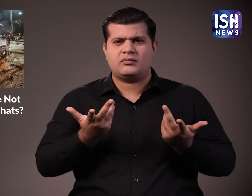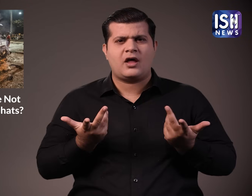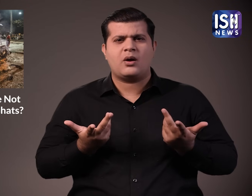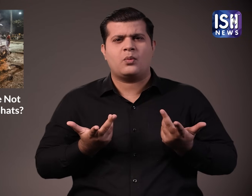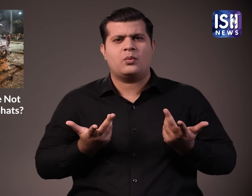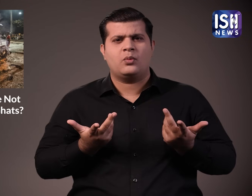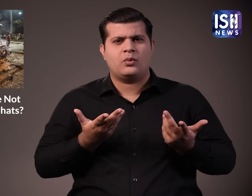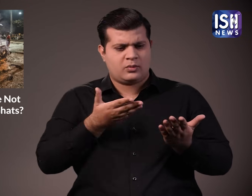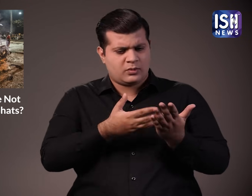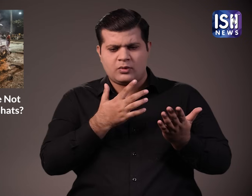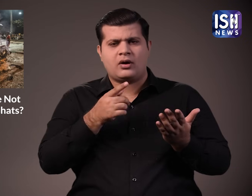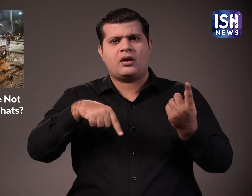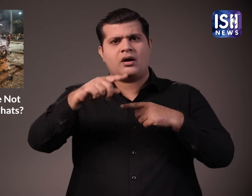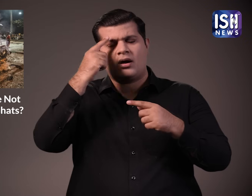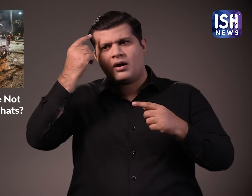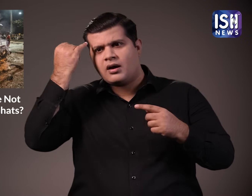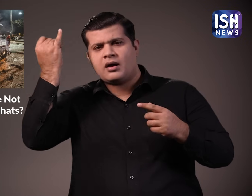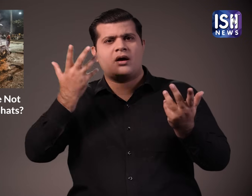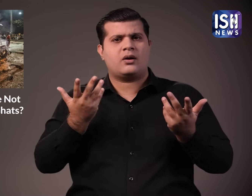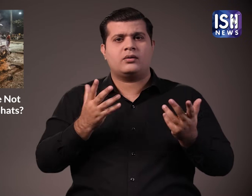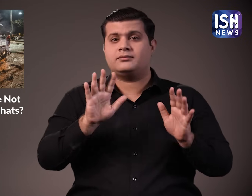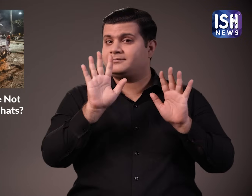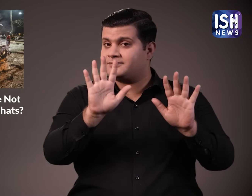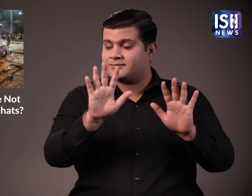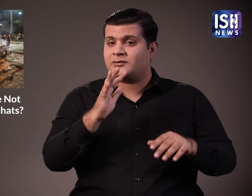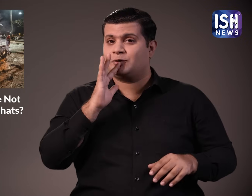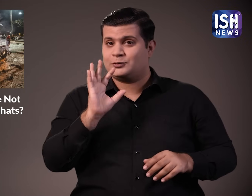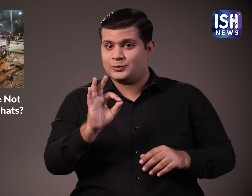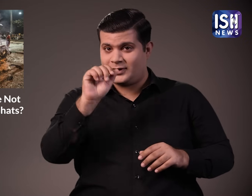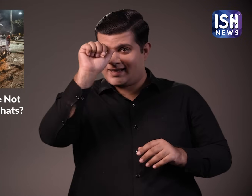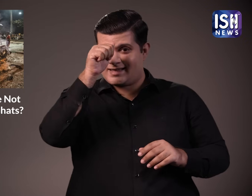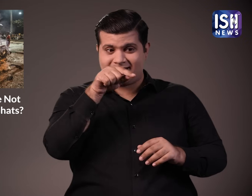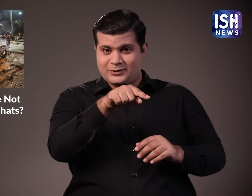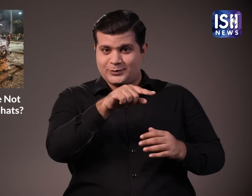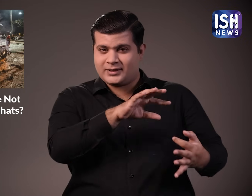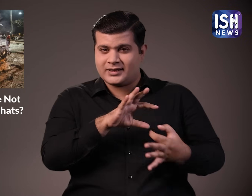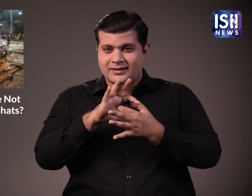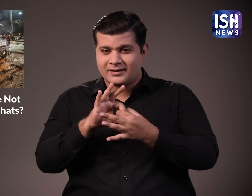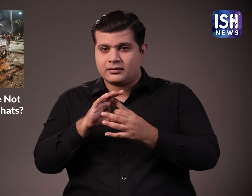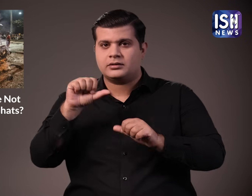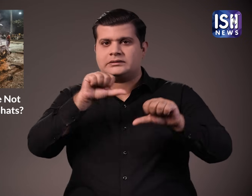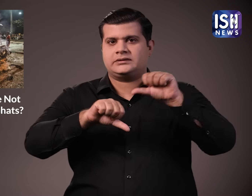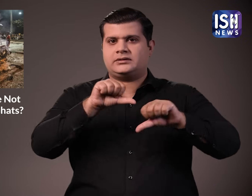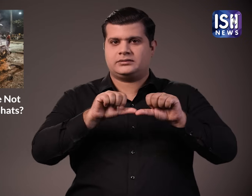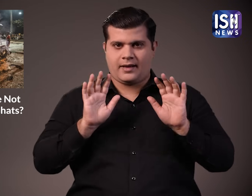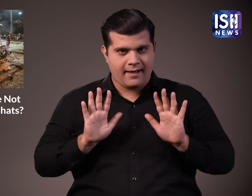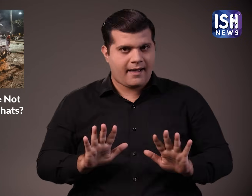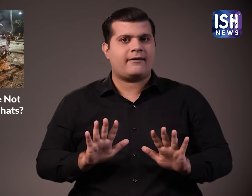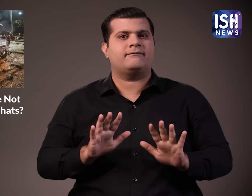If there is nothing in the scriptures, where did this custom come from? Hold on! This Hindu custom has a scientific reason.